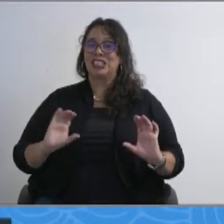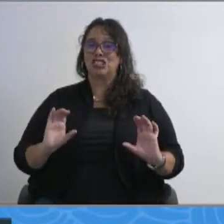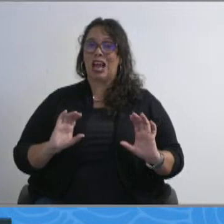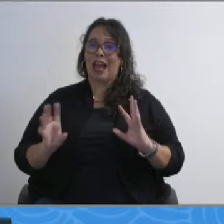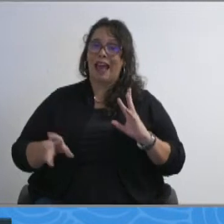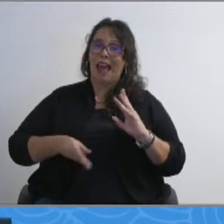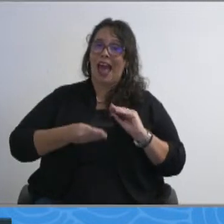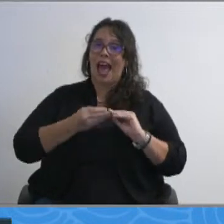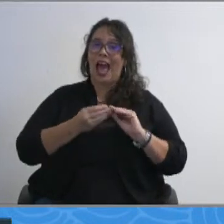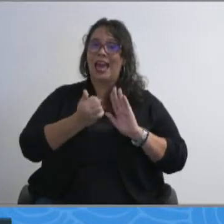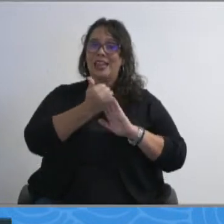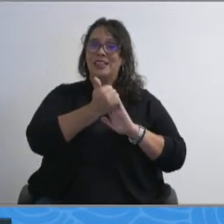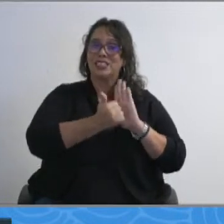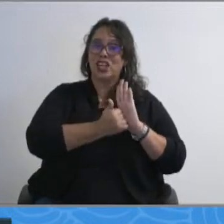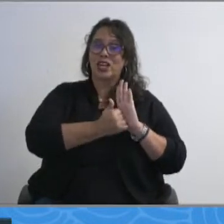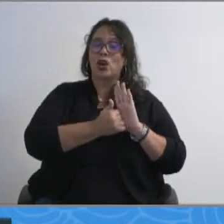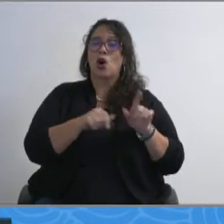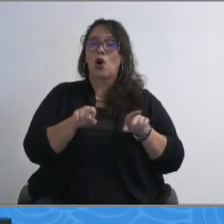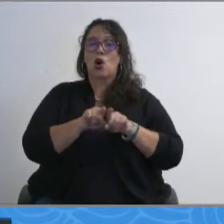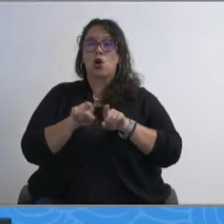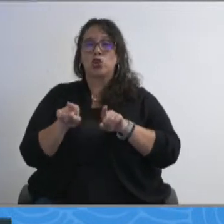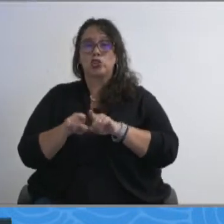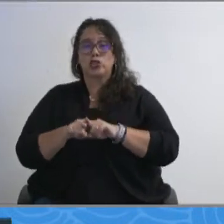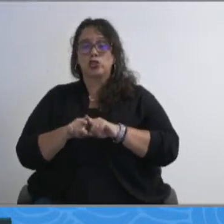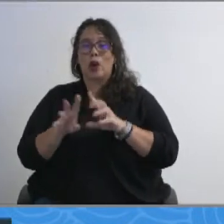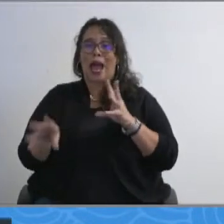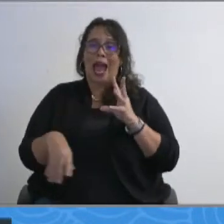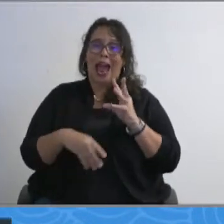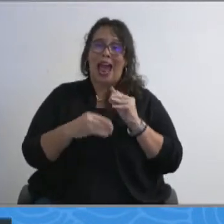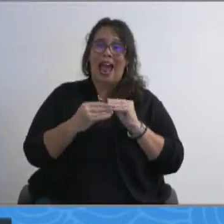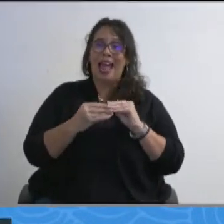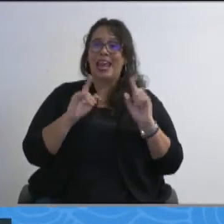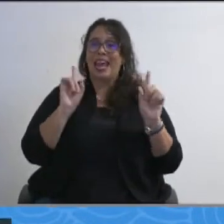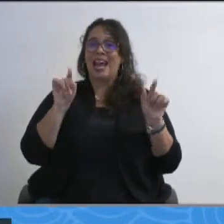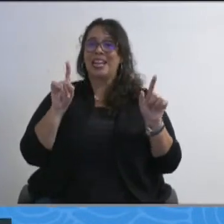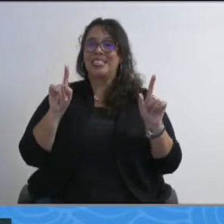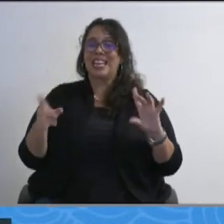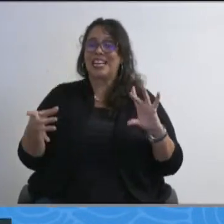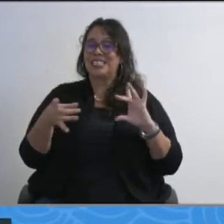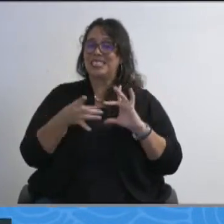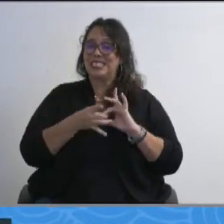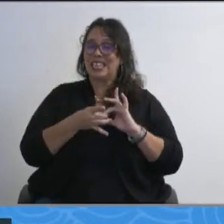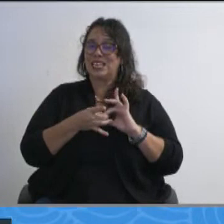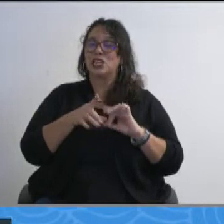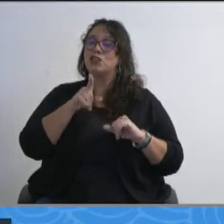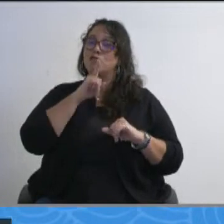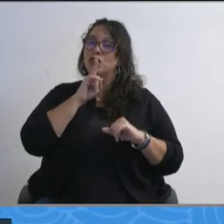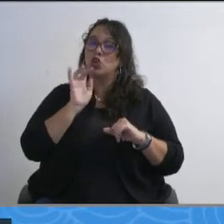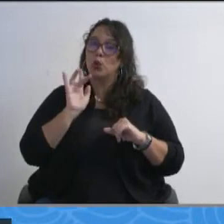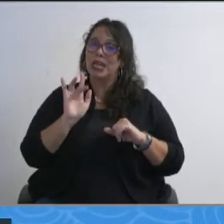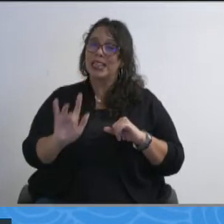and he's also placing our attendance link. So, make sure that you're able to fill that out.